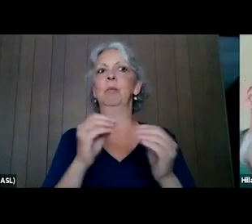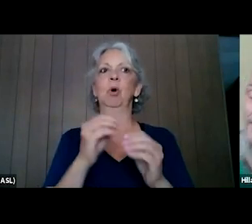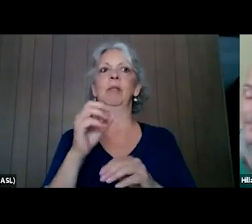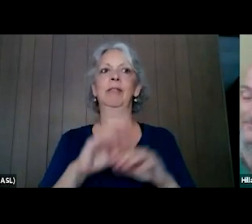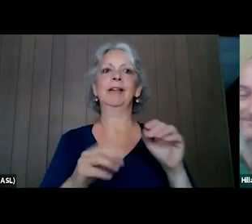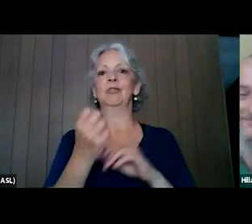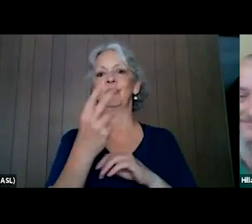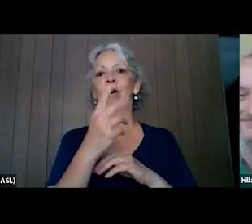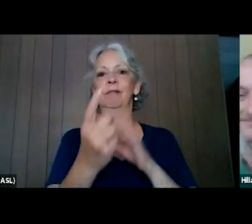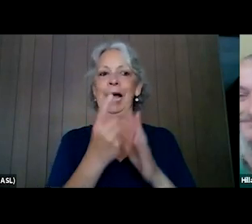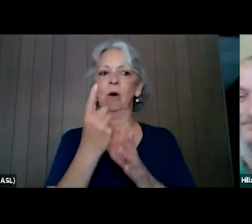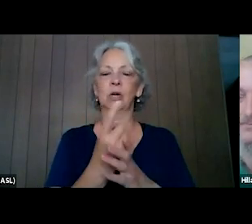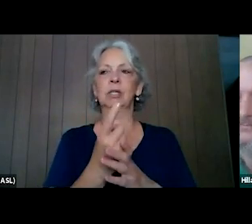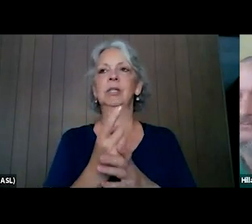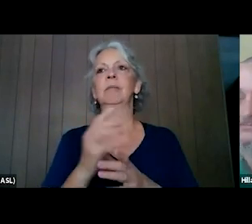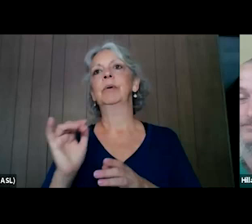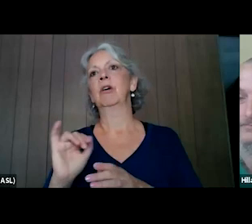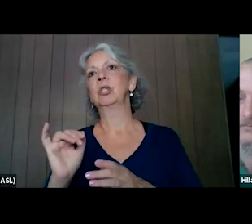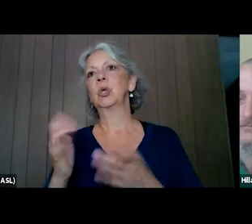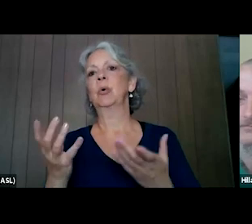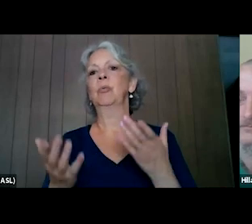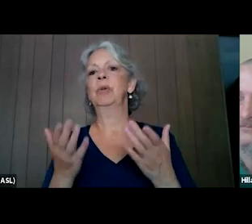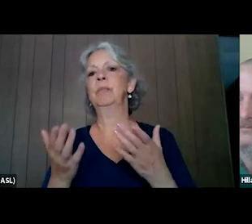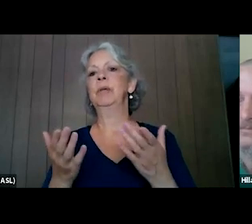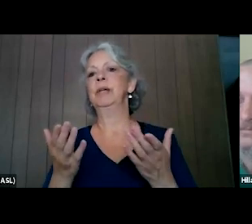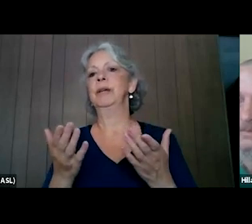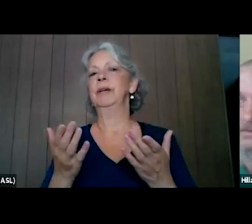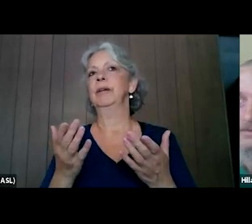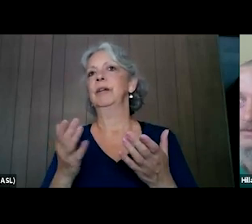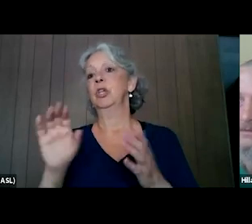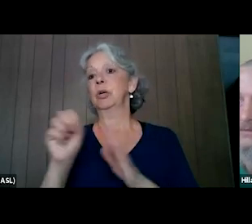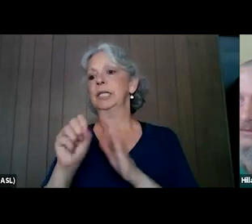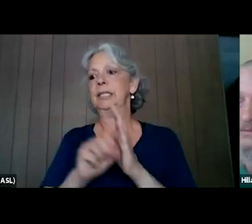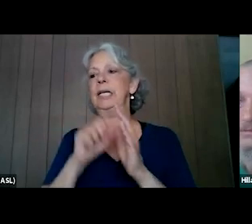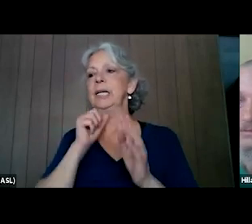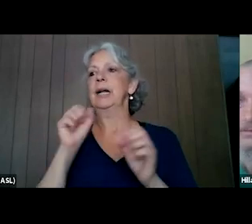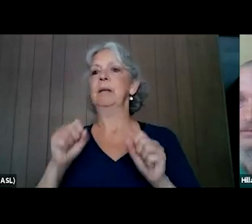and they also, you know, and that ER say, wouldn't be, you know, managing any of these withdrawal symptoms. So really it would be kind of